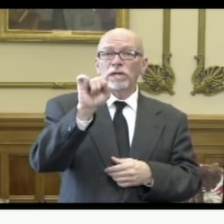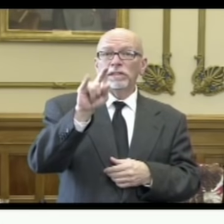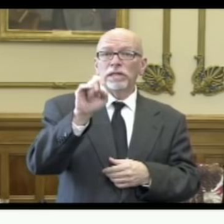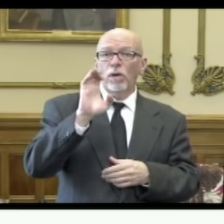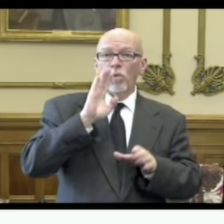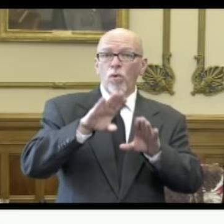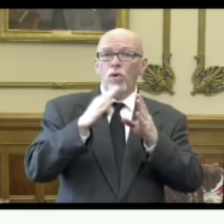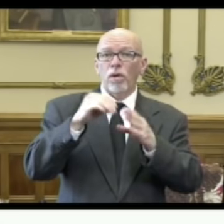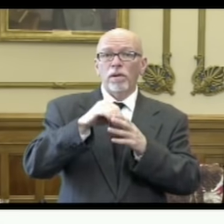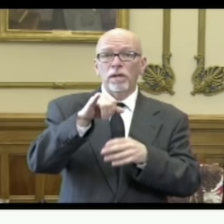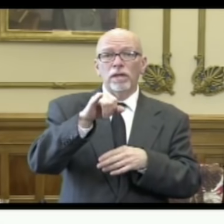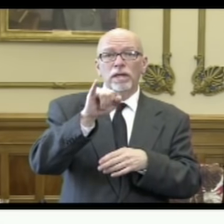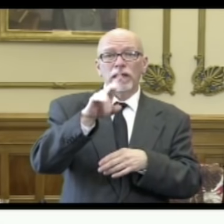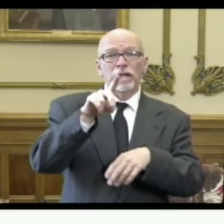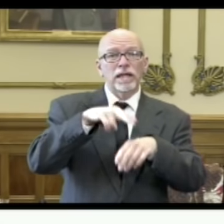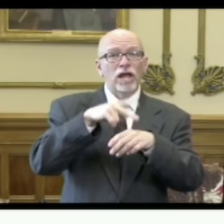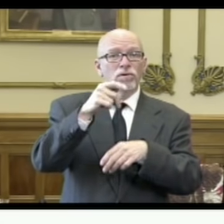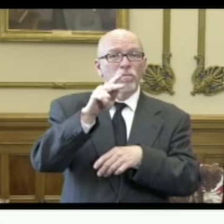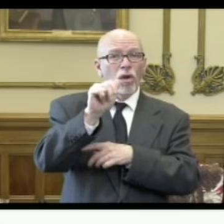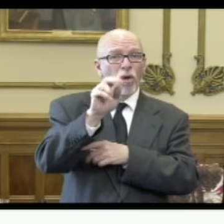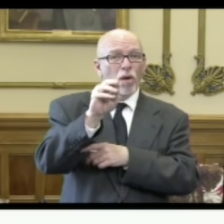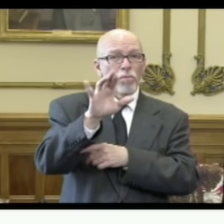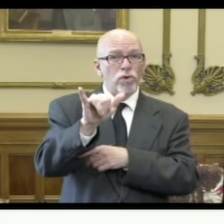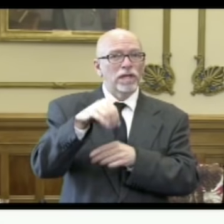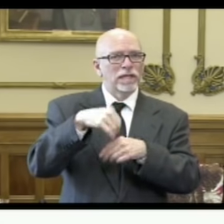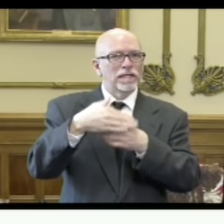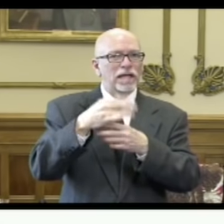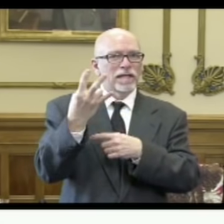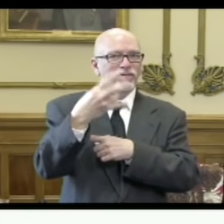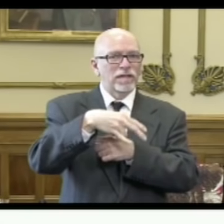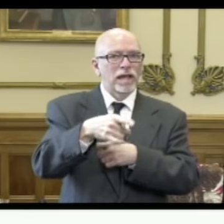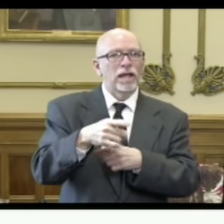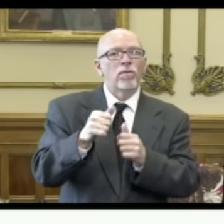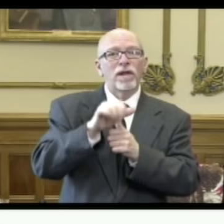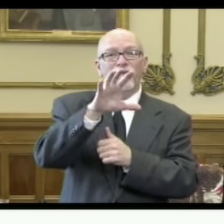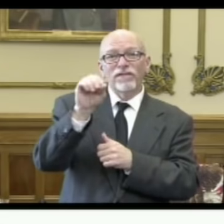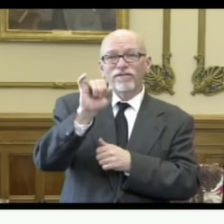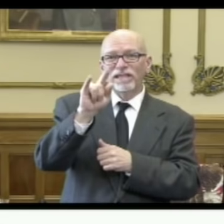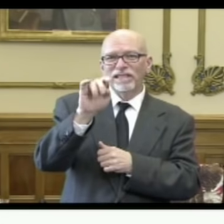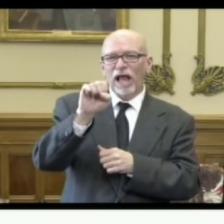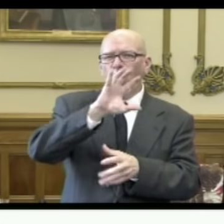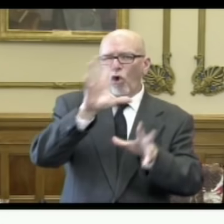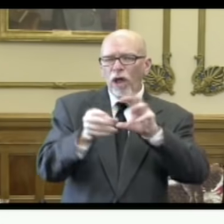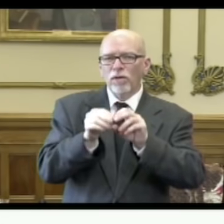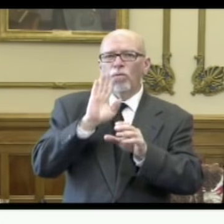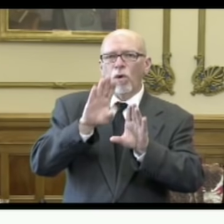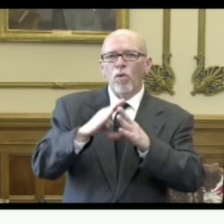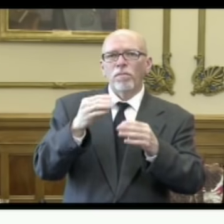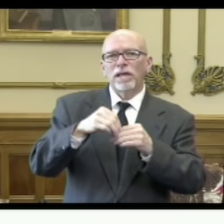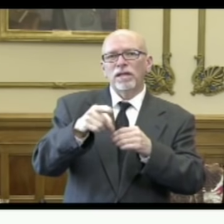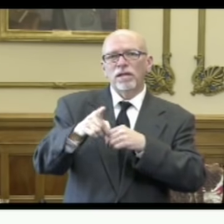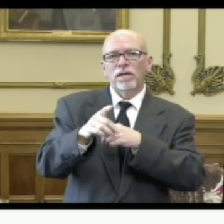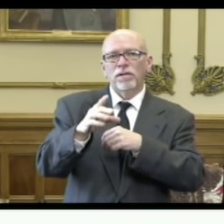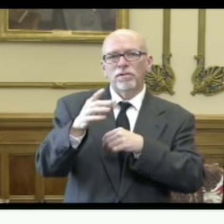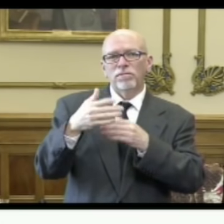HIGH-RISK POPULATIONS WITH ITS TESTING. 20 SITES WILL BE OPENING AN INDIANA NATIONAL